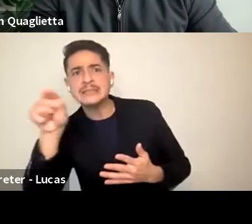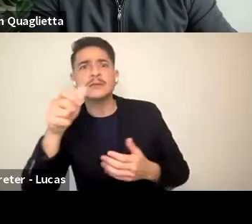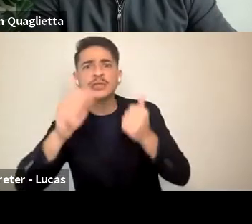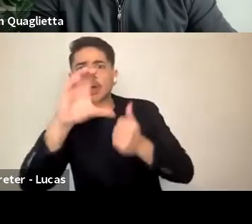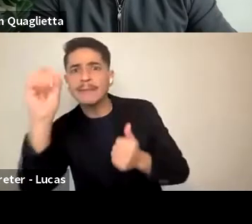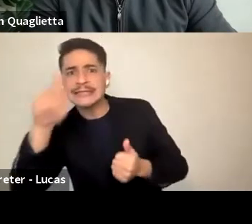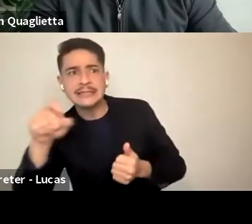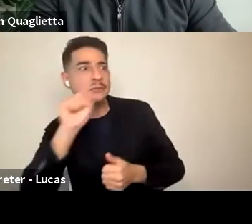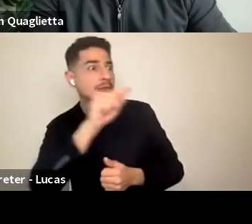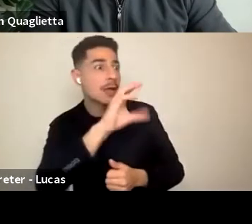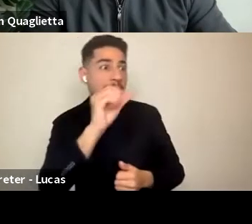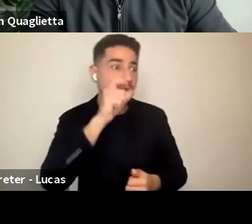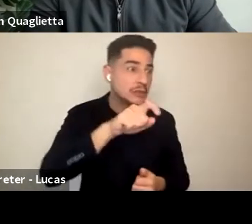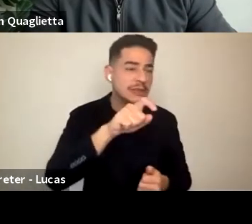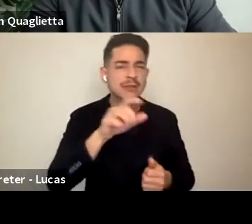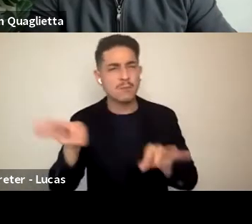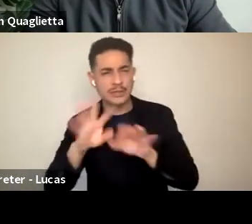Great. Great point. Thank you, Jordan. Ulli.